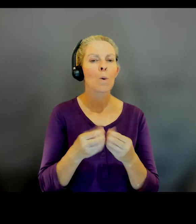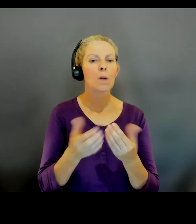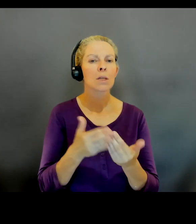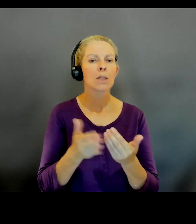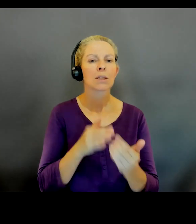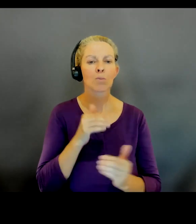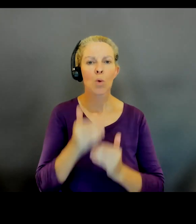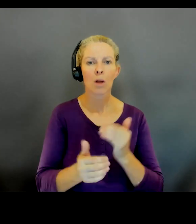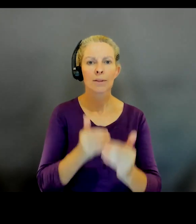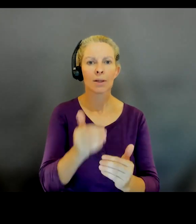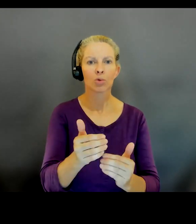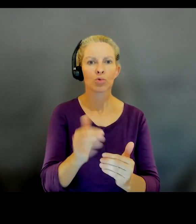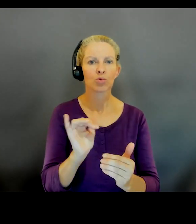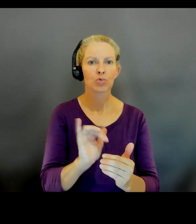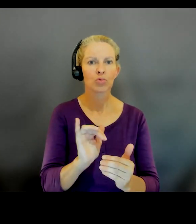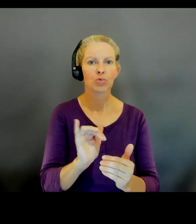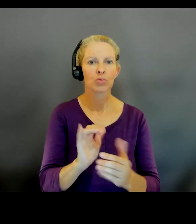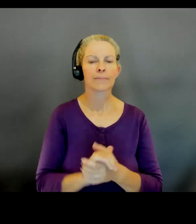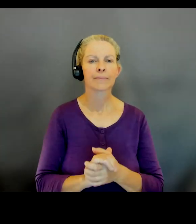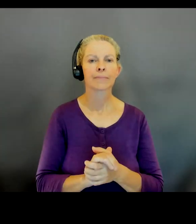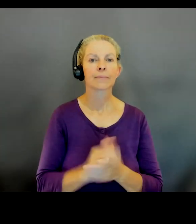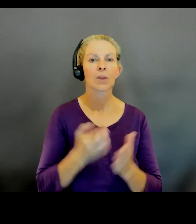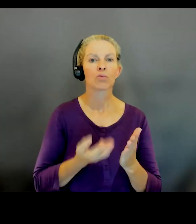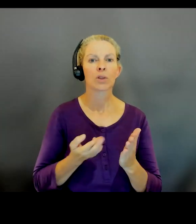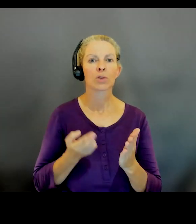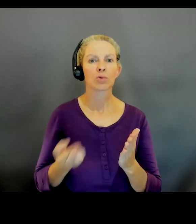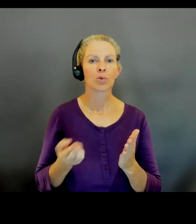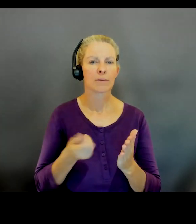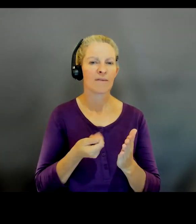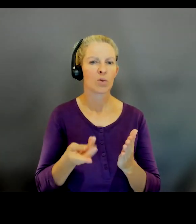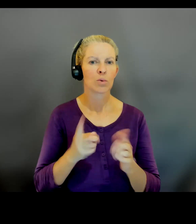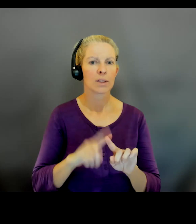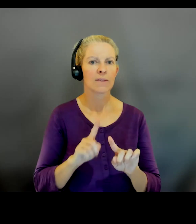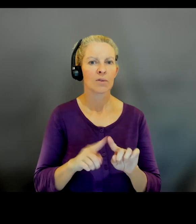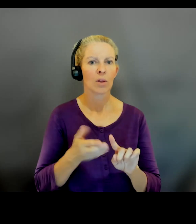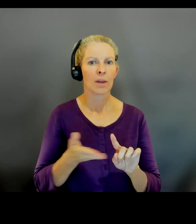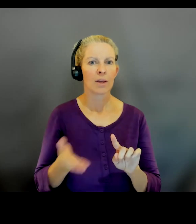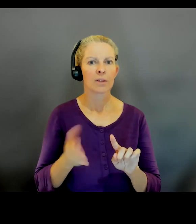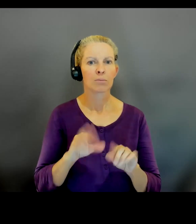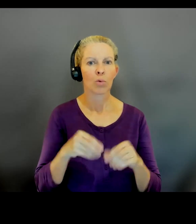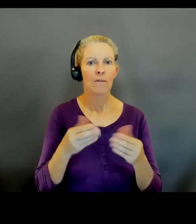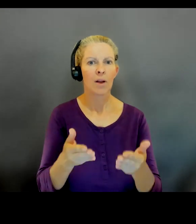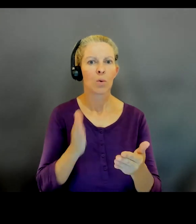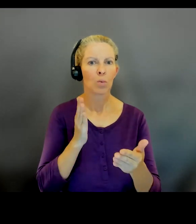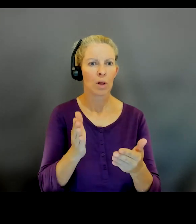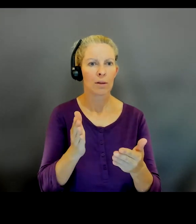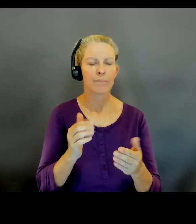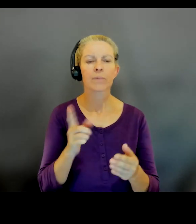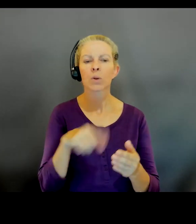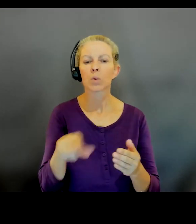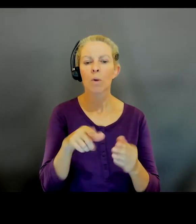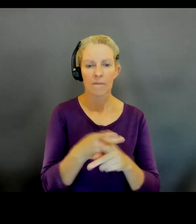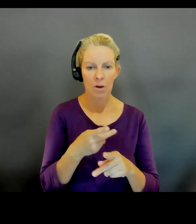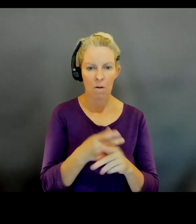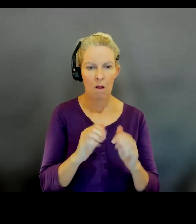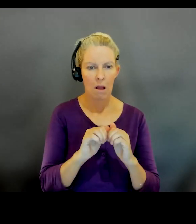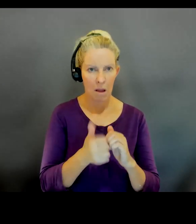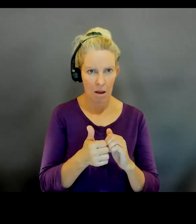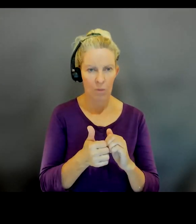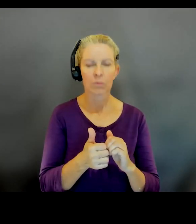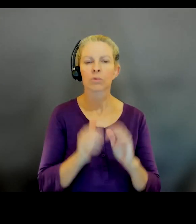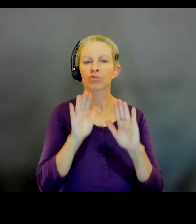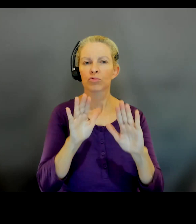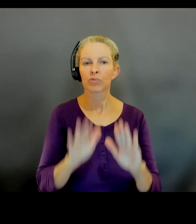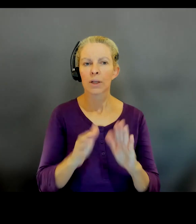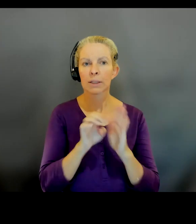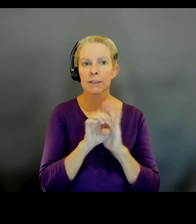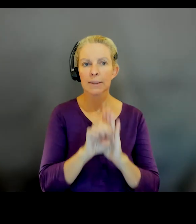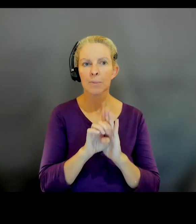for you where you can find out more about how to do it. Some great examples. And that will help you